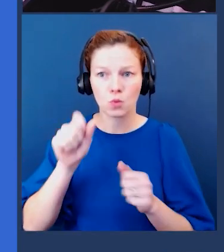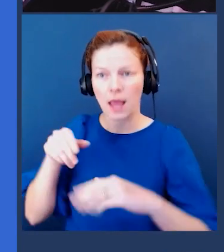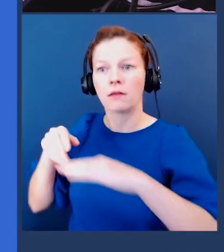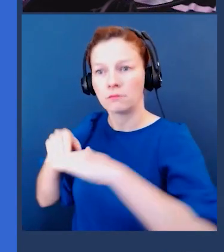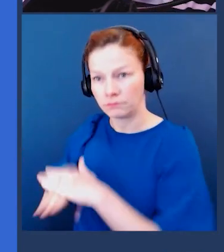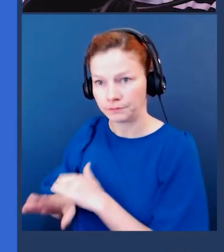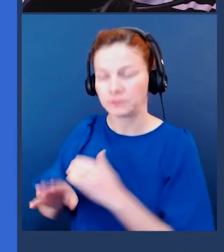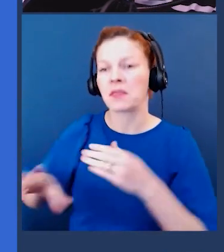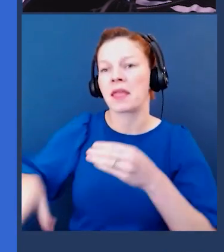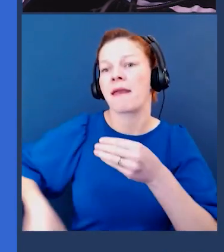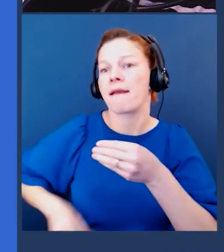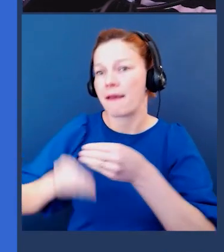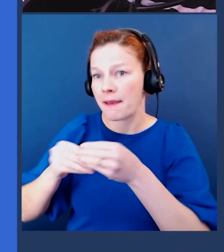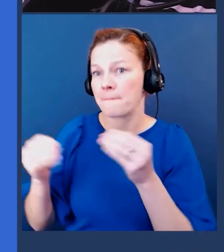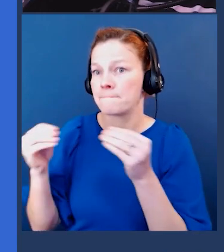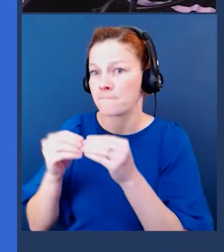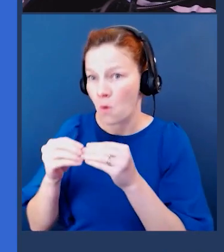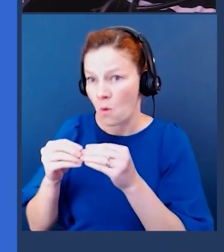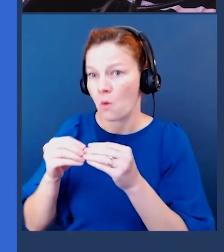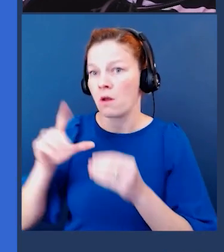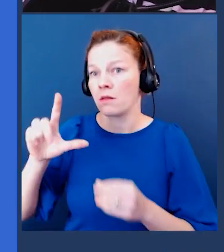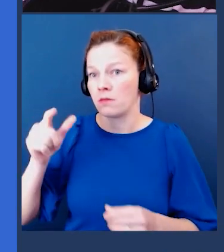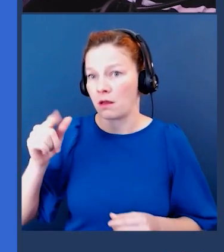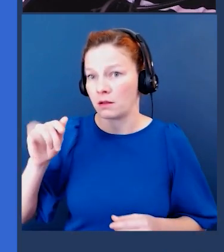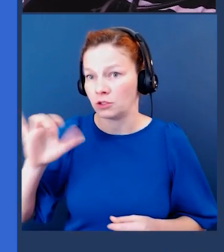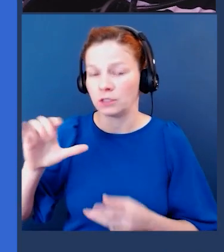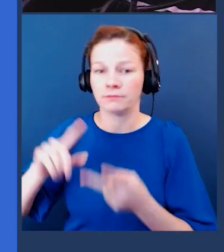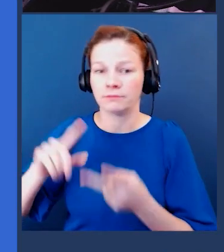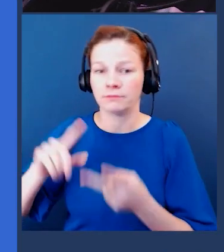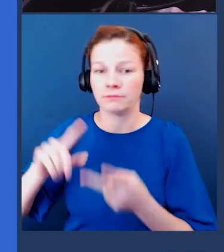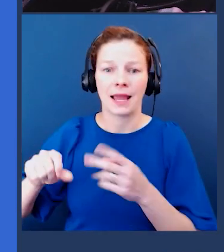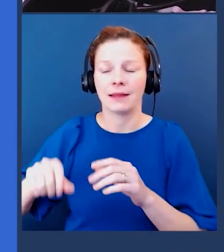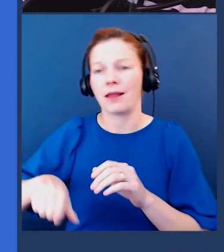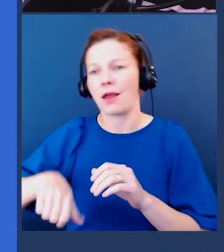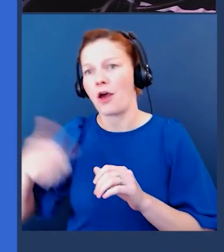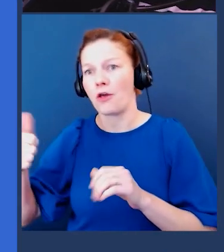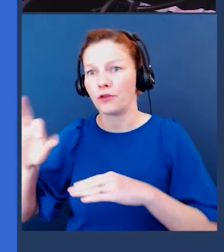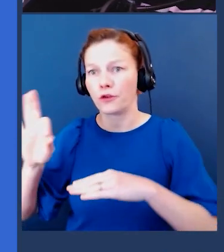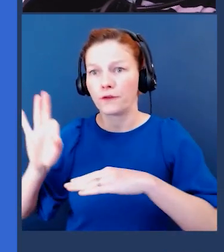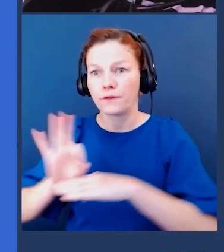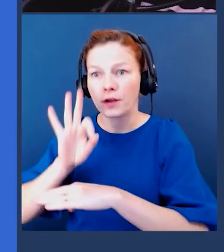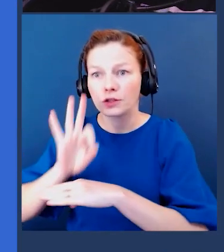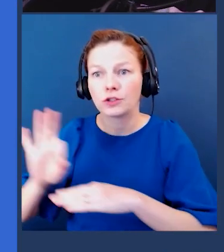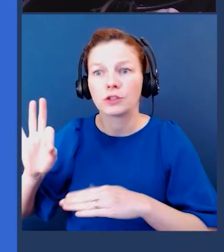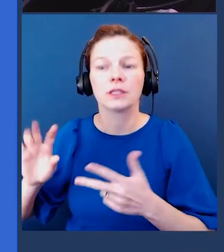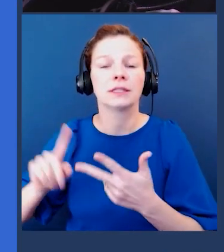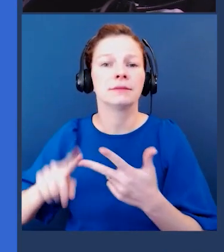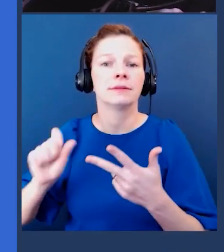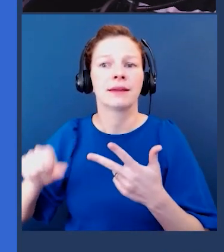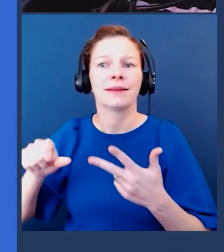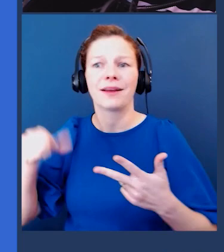You can spin out some Azure function. You can have even, you know, other external system that you can work with.